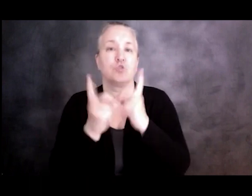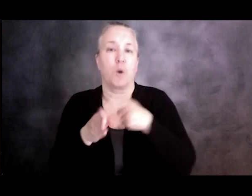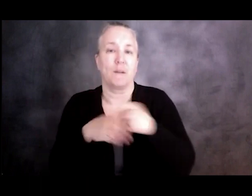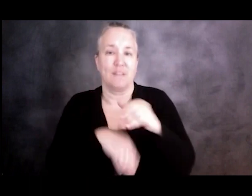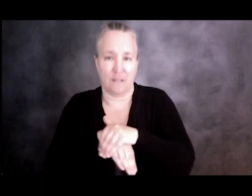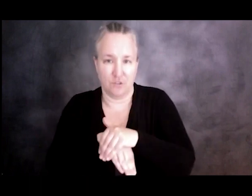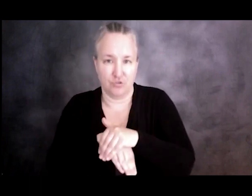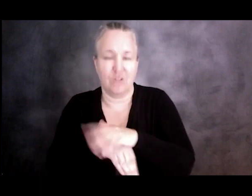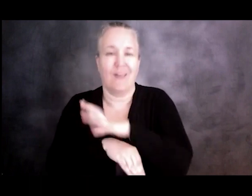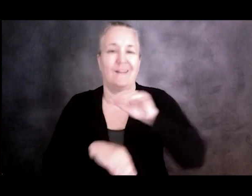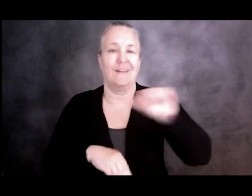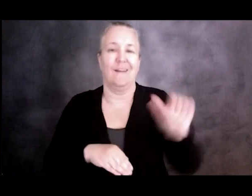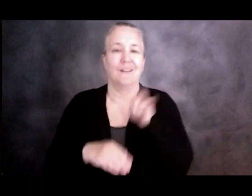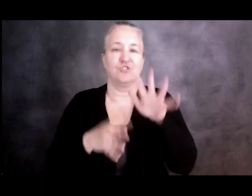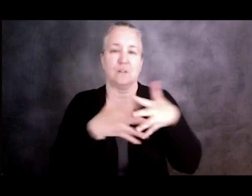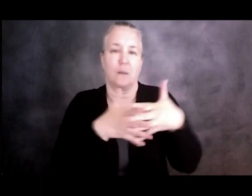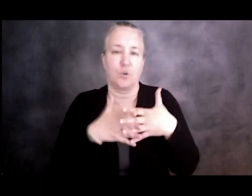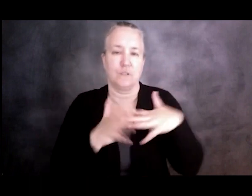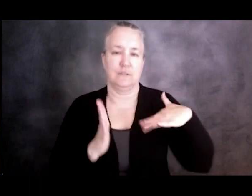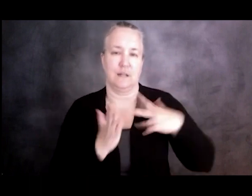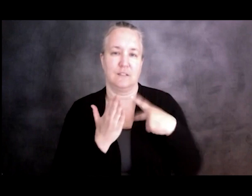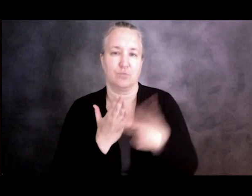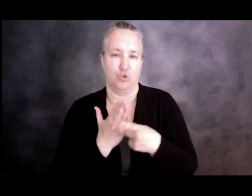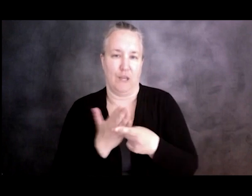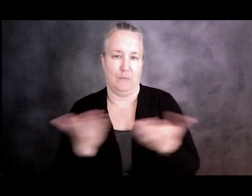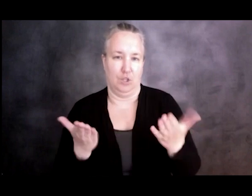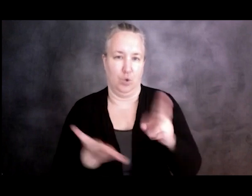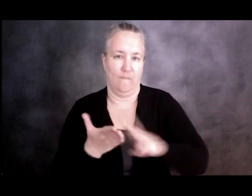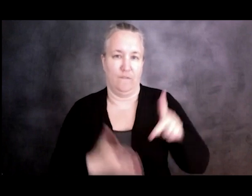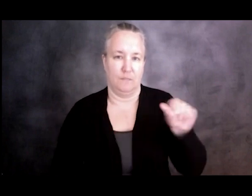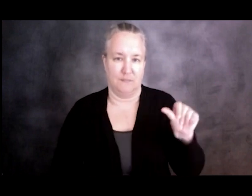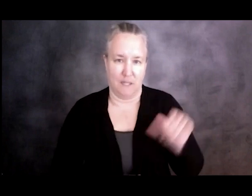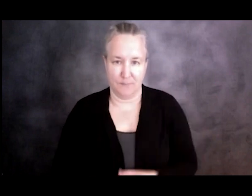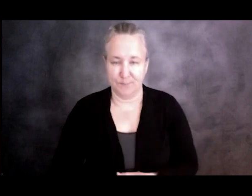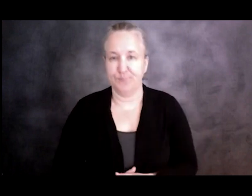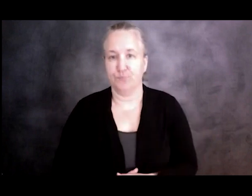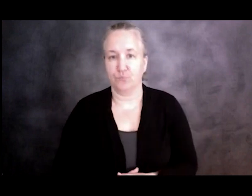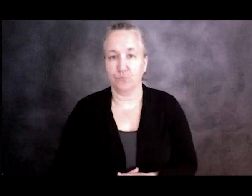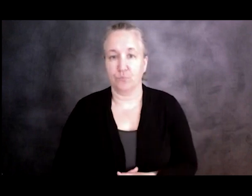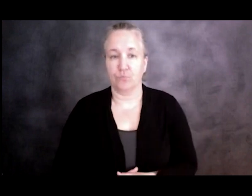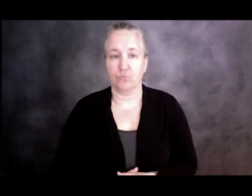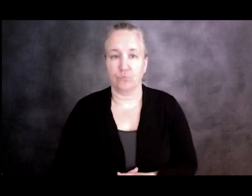and the Asian-American Studies Program at the University of Pennsylvania. So what I'll do is first I want to introduce my two